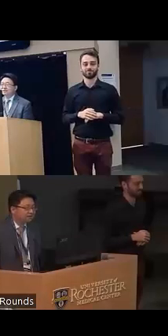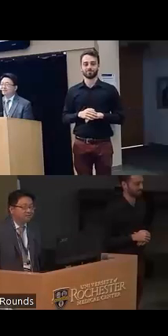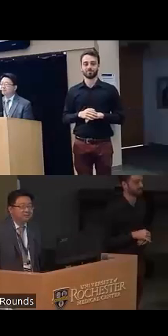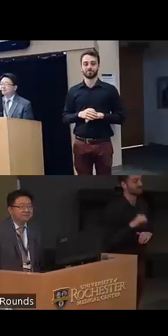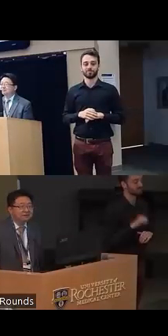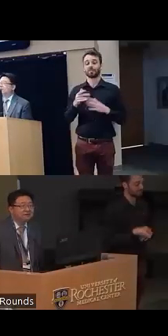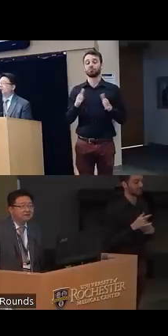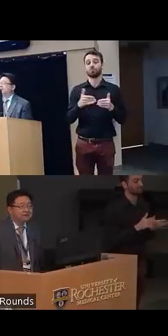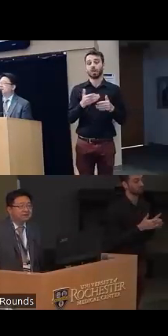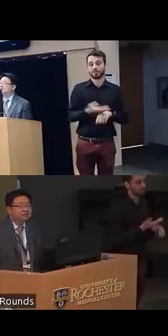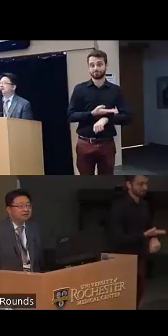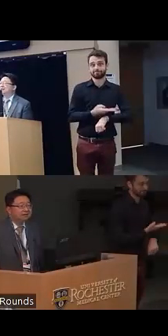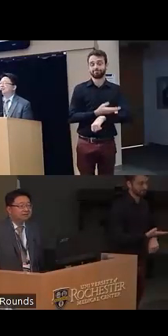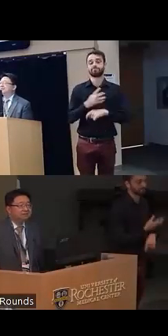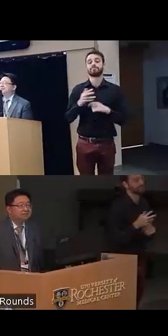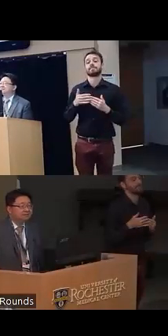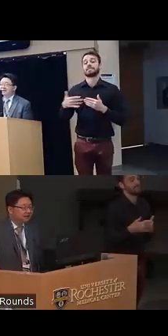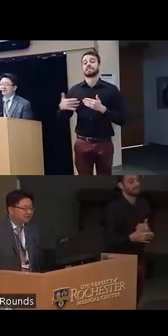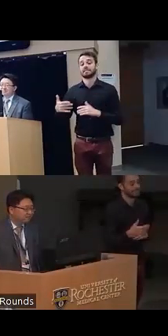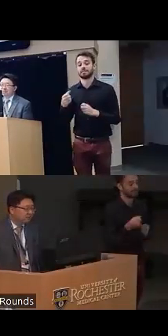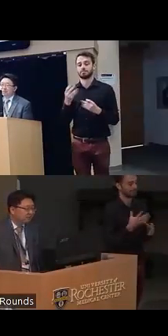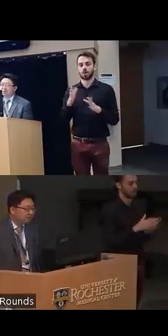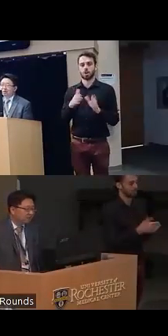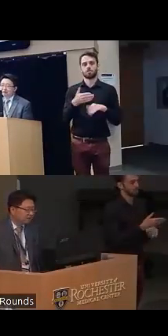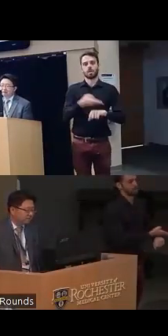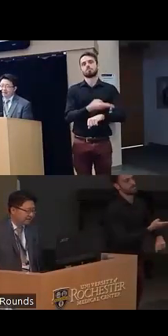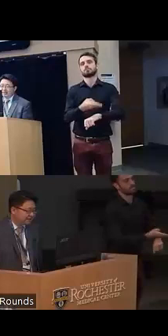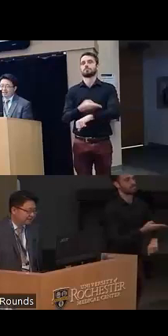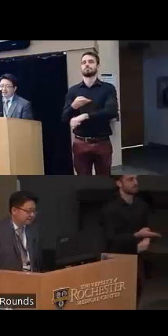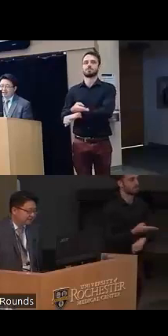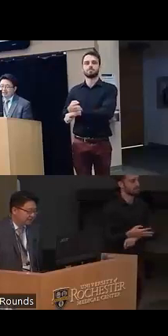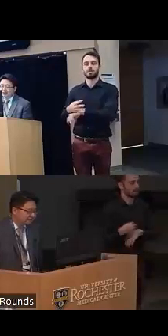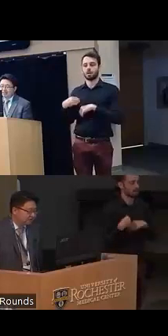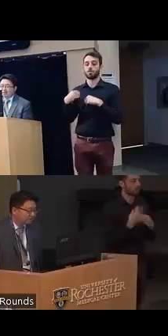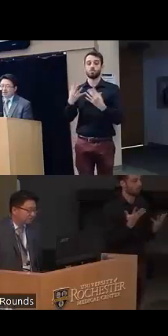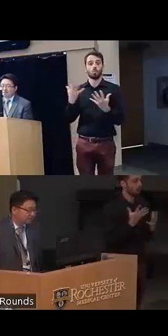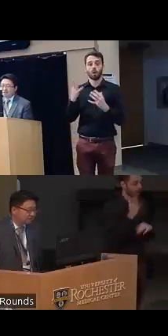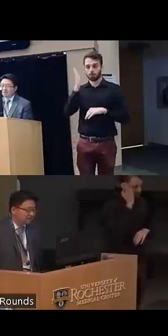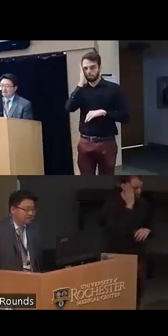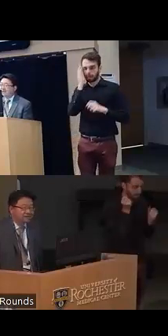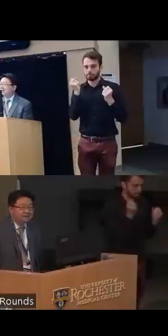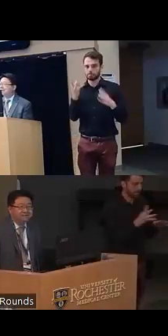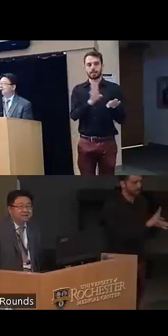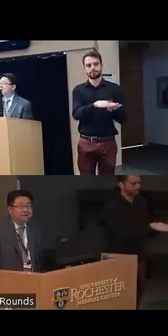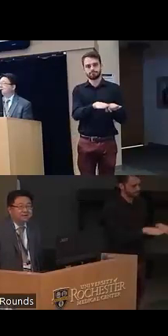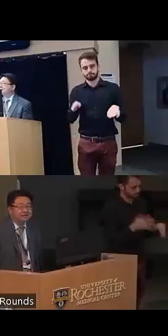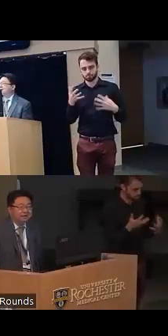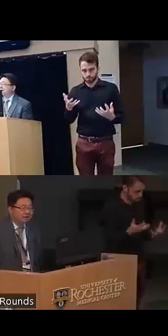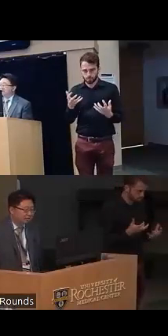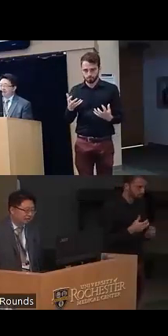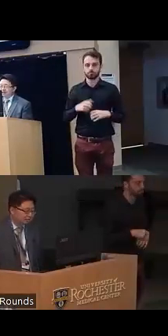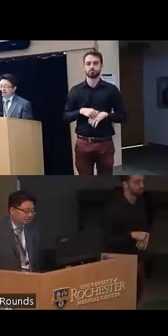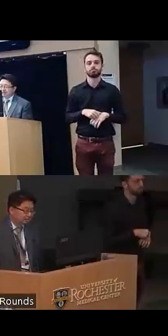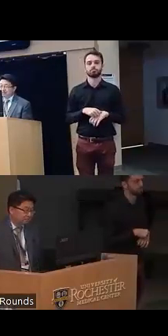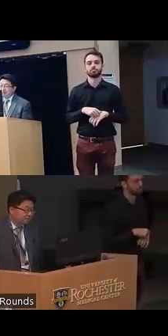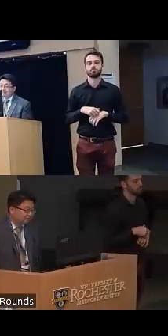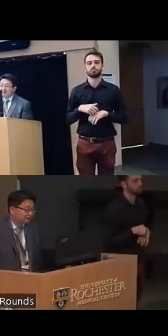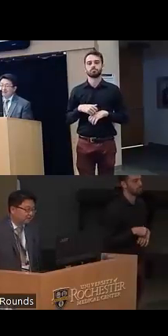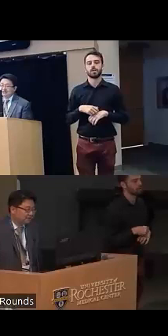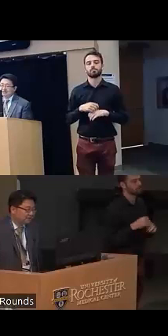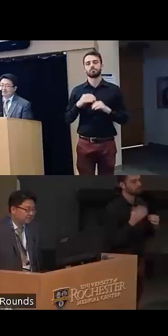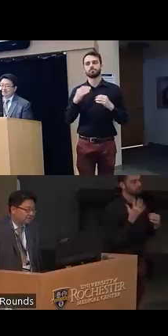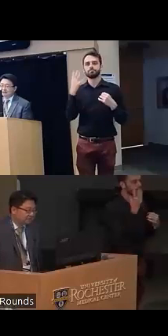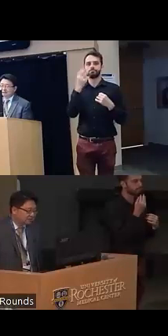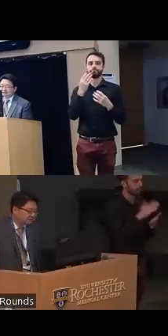will be renovated to provide more bets and more space and better and uh a beautified space for us